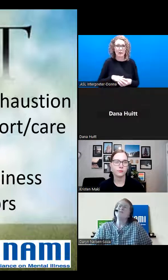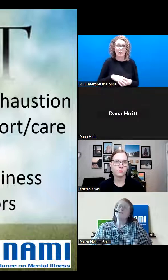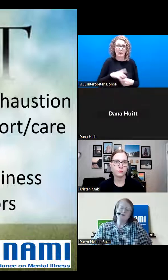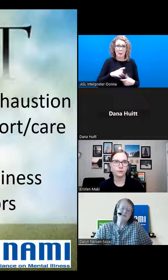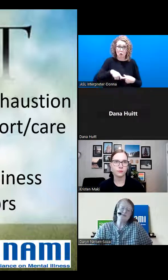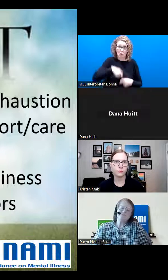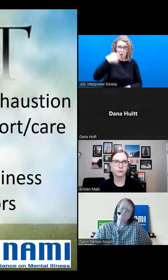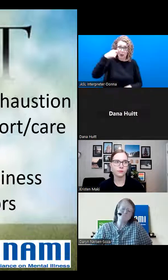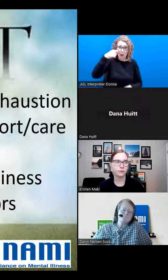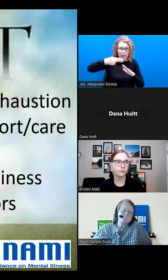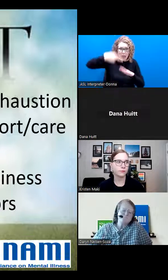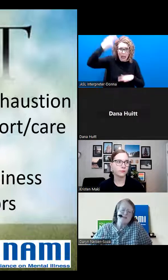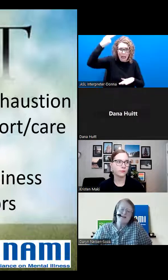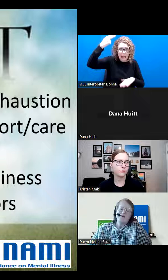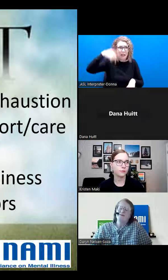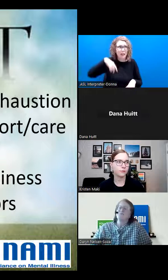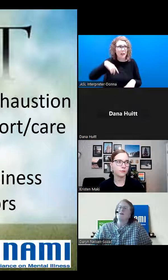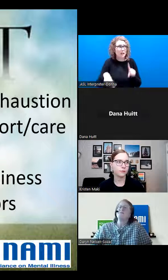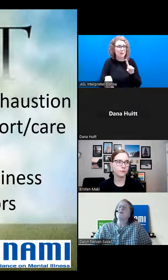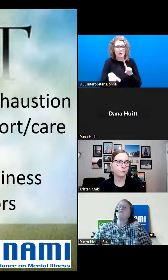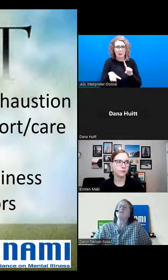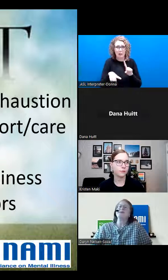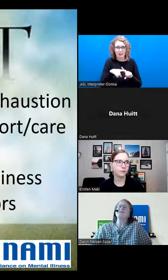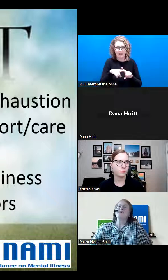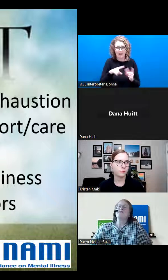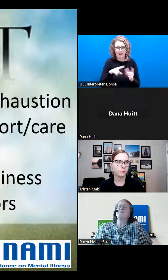to caregiver assistance services that can provide respite and